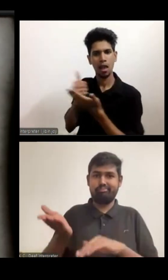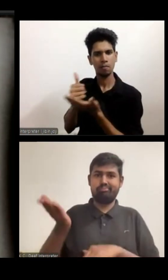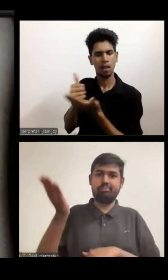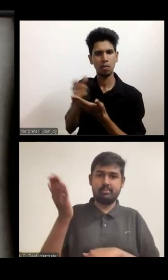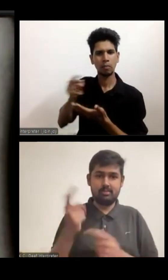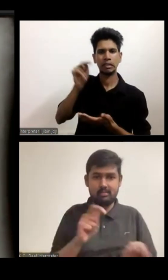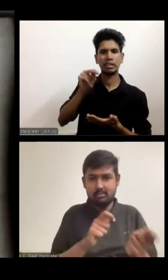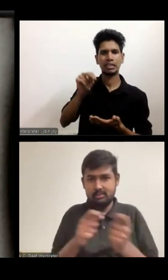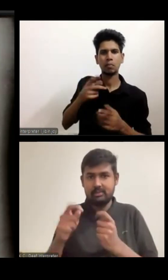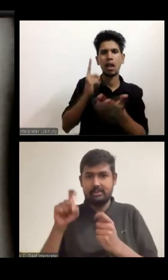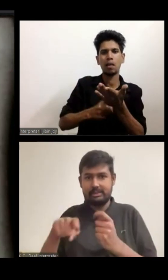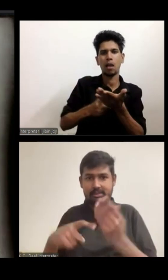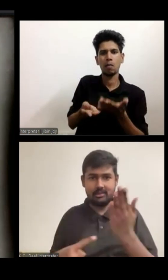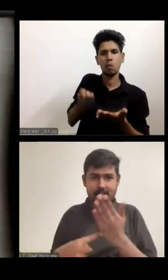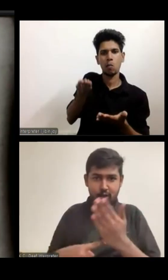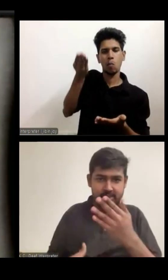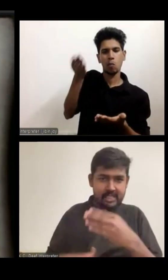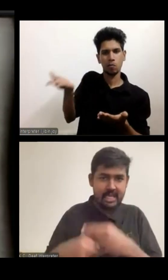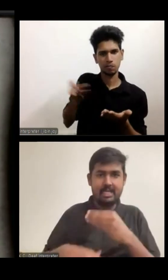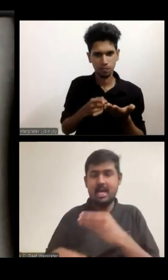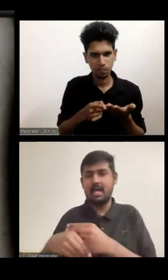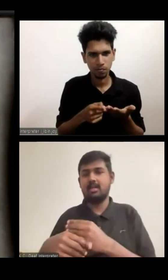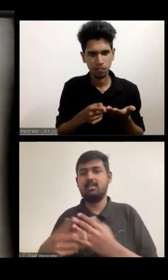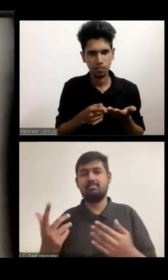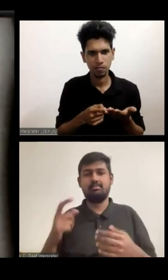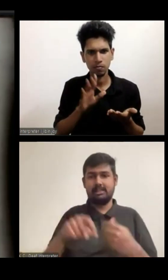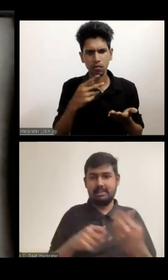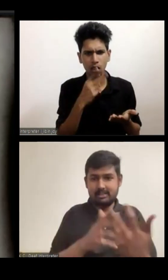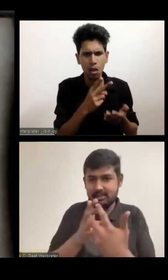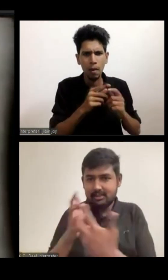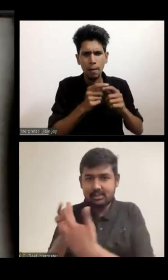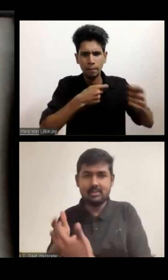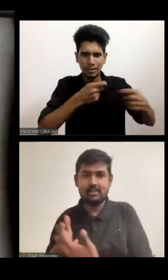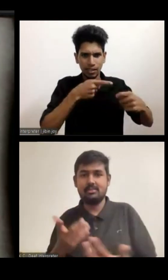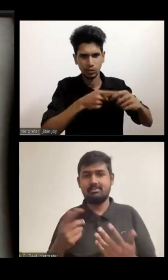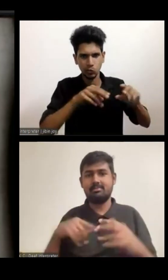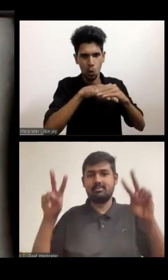Right now, when we are talking about the business case, what we are talking about is, do we know how